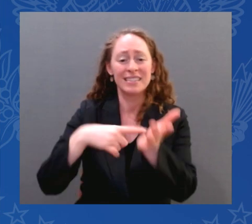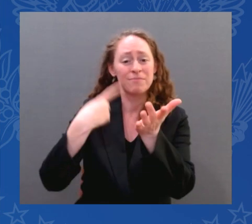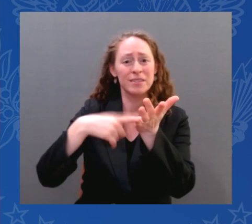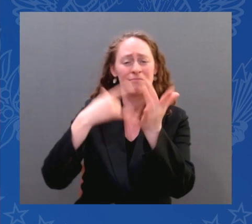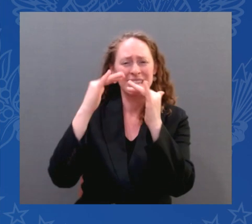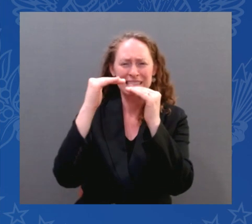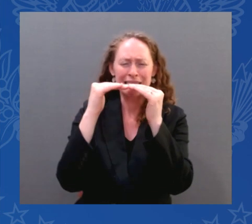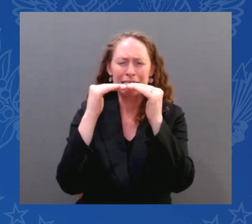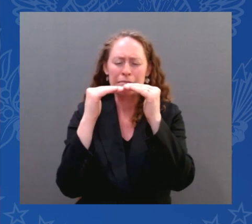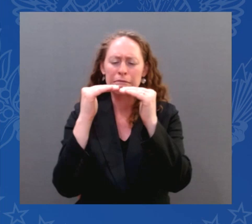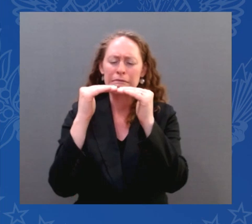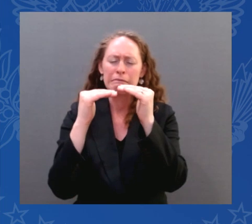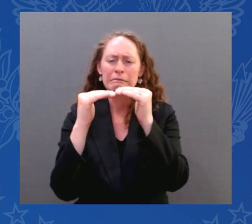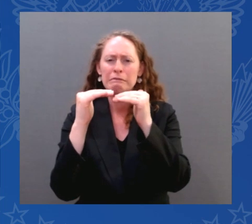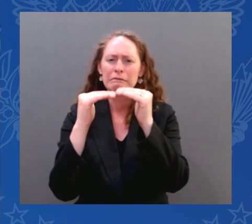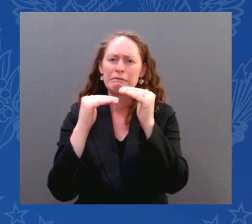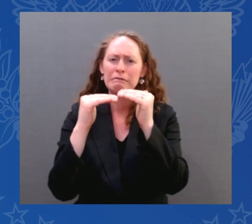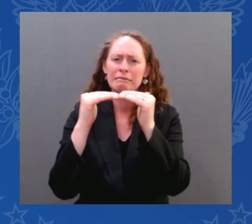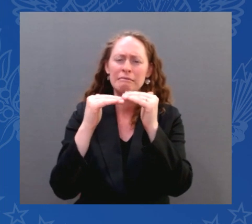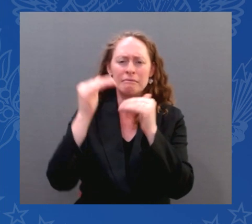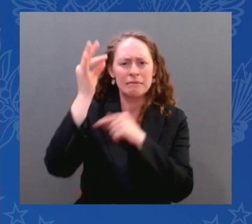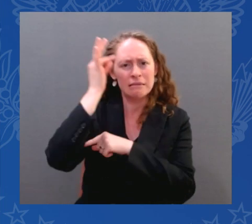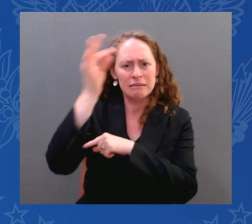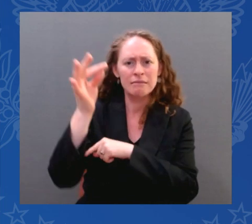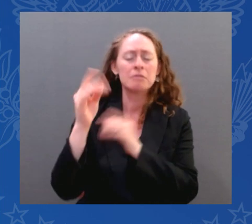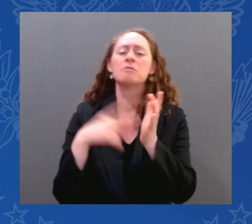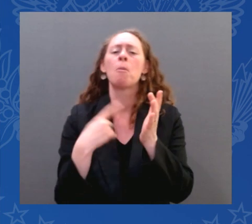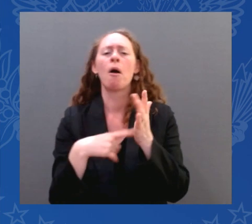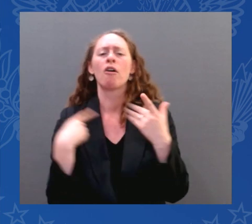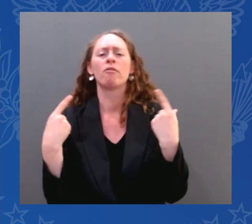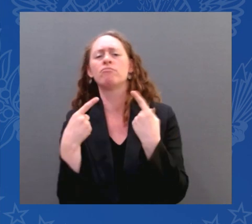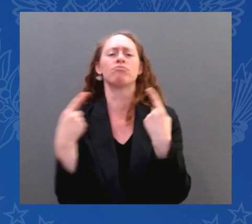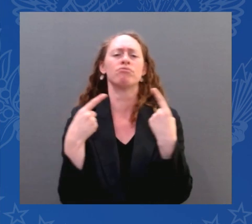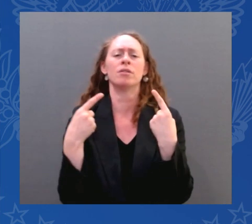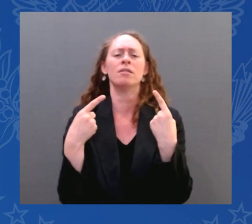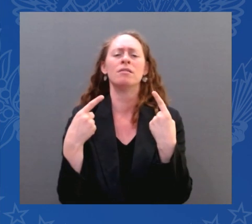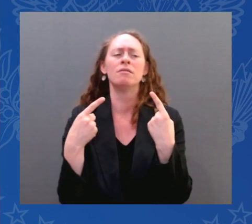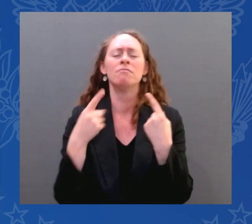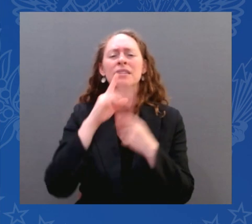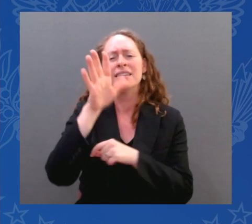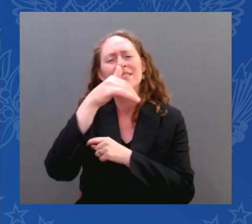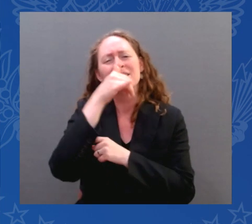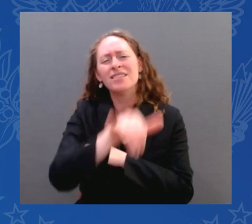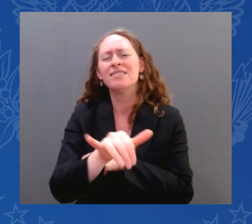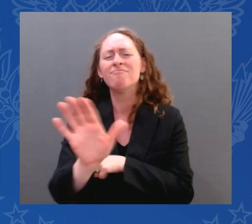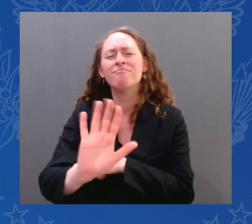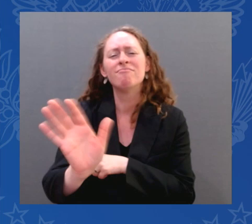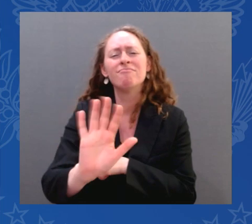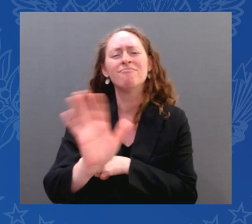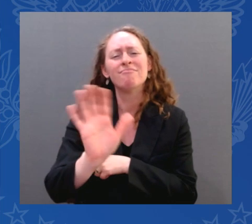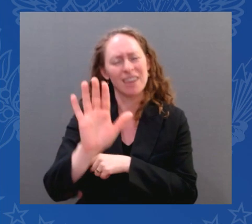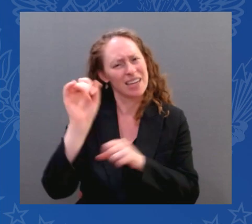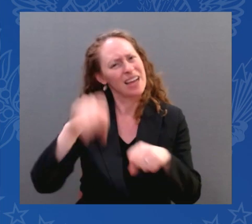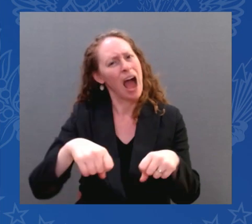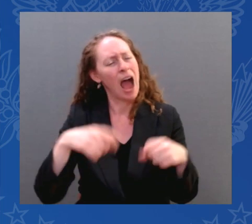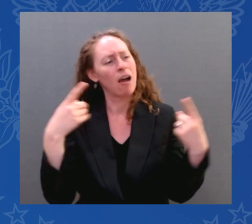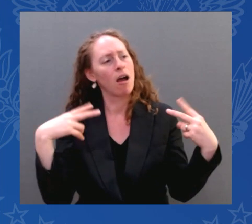We all basically agree. And what this group of congresspersons have done is they look at it not in terms of whether it's going to help